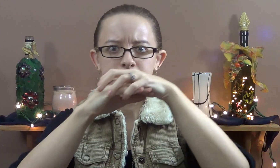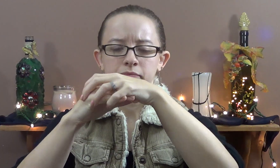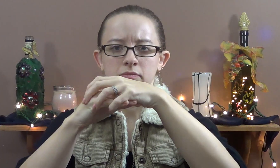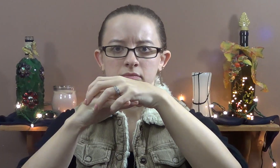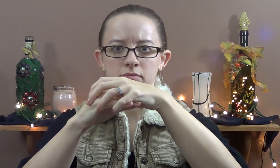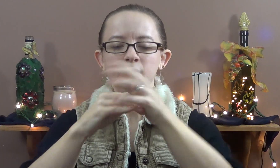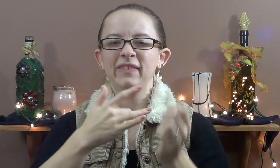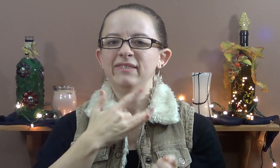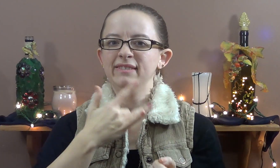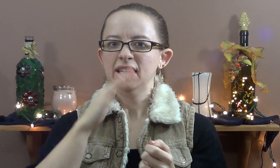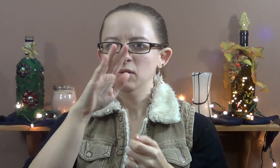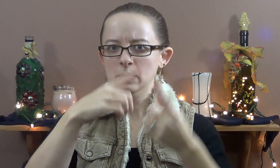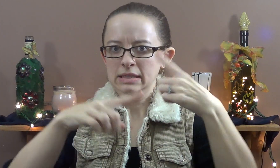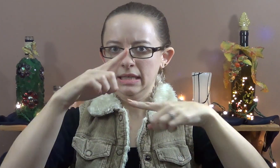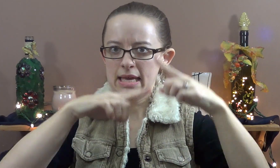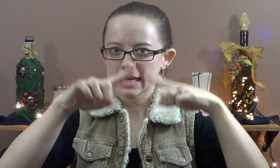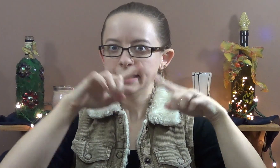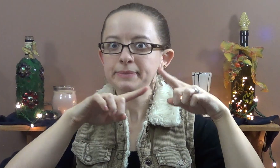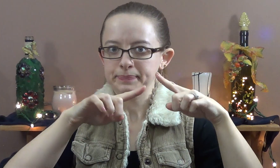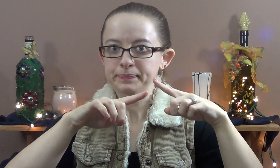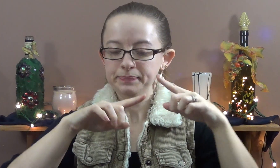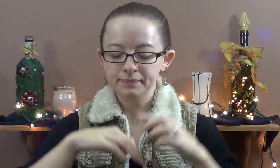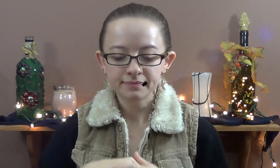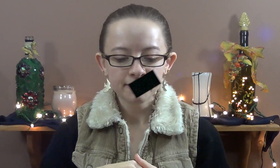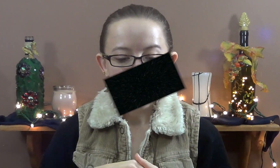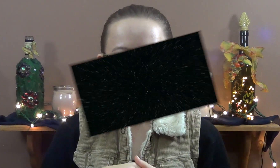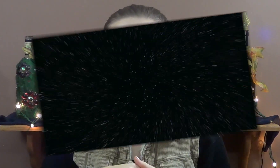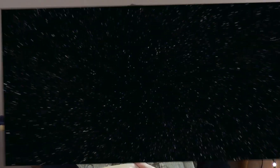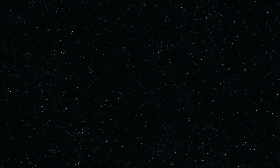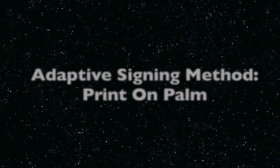their hands over your hands and that's called tactile.